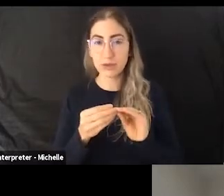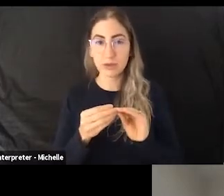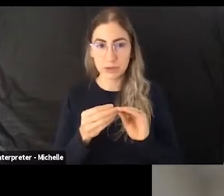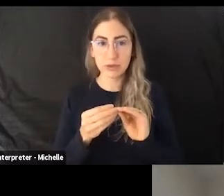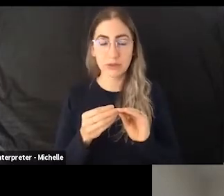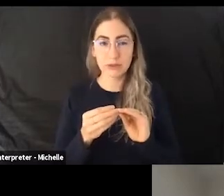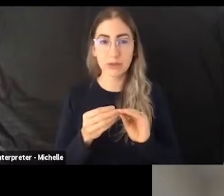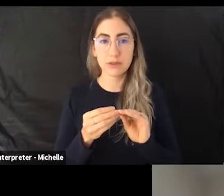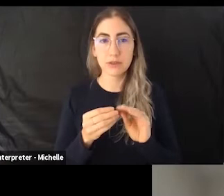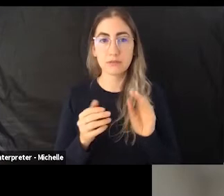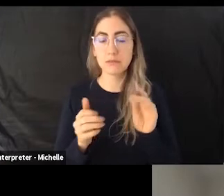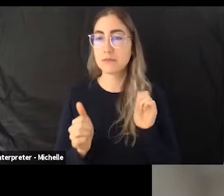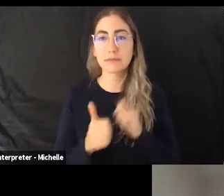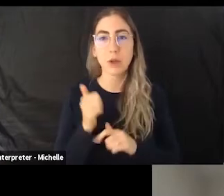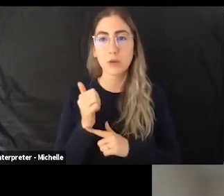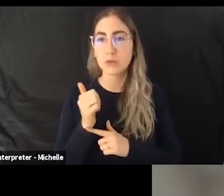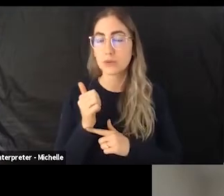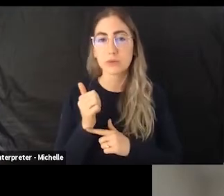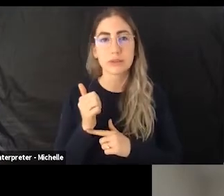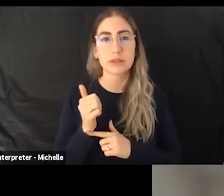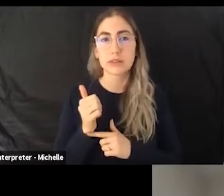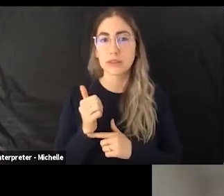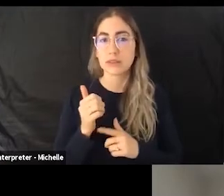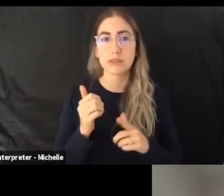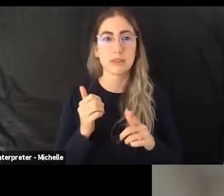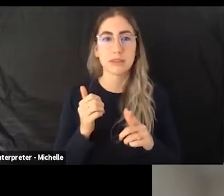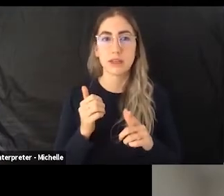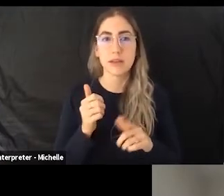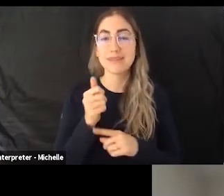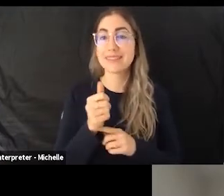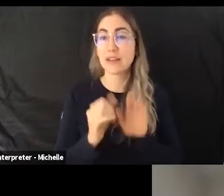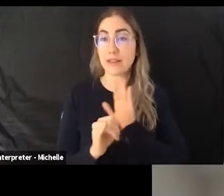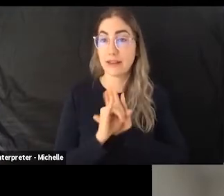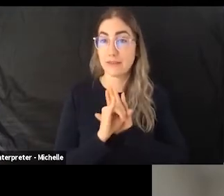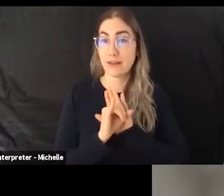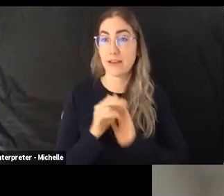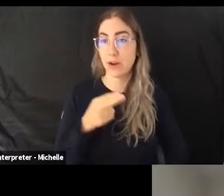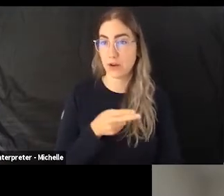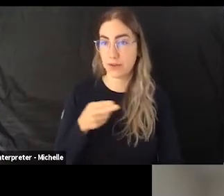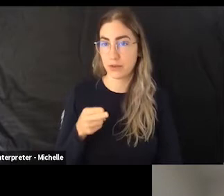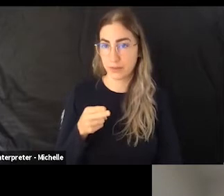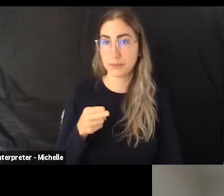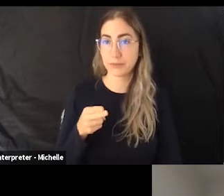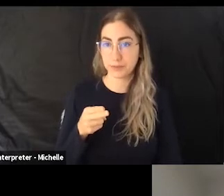THAT THE MAJORITY ARE SELF-IDENTIFYING AS HARD OF HEARING THE MAJORITY ARE SELF-IDENTIFYING AS HARD OF HEARING.